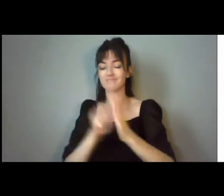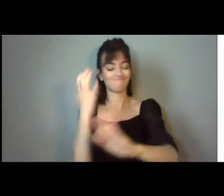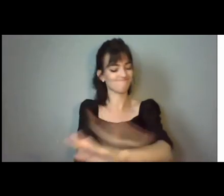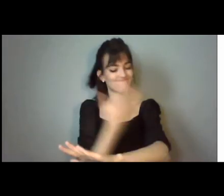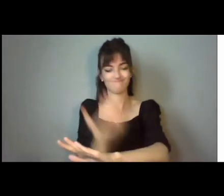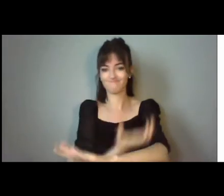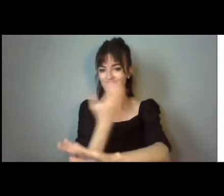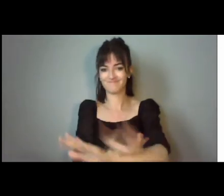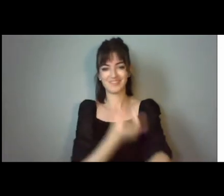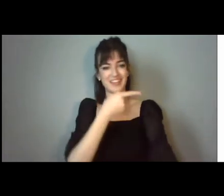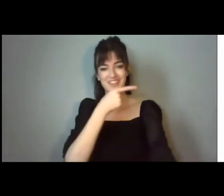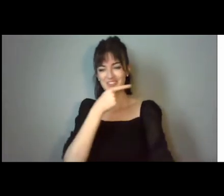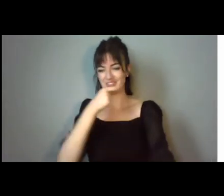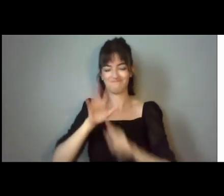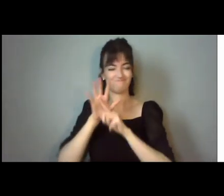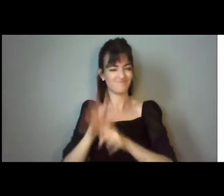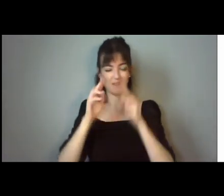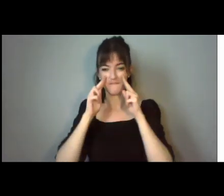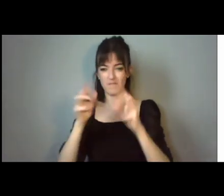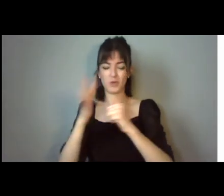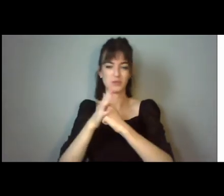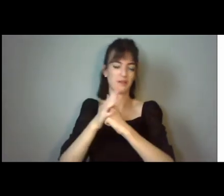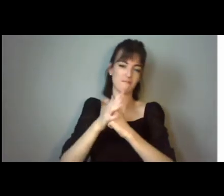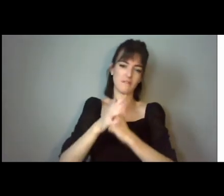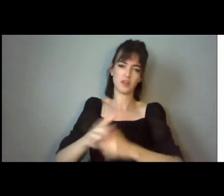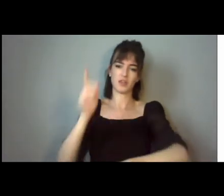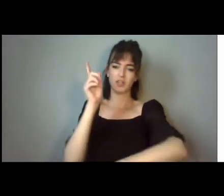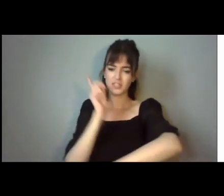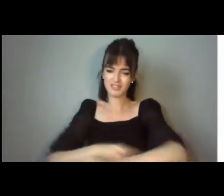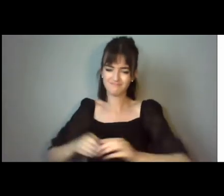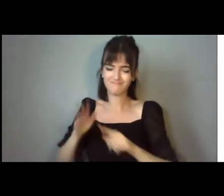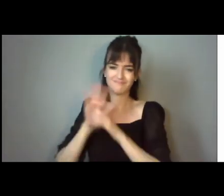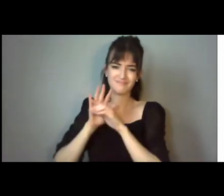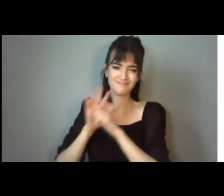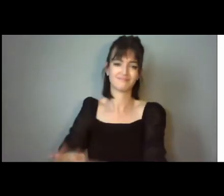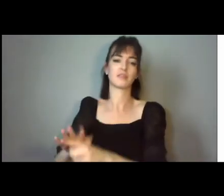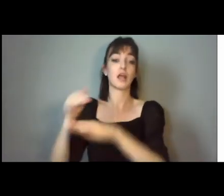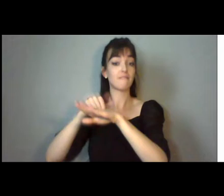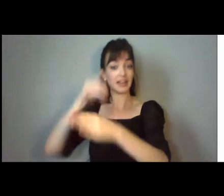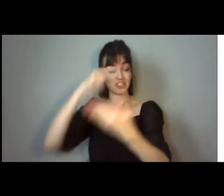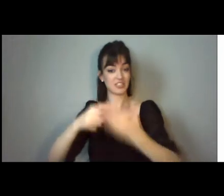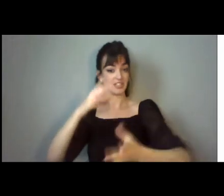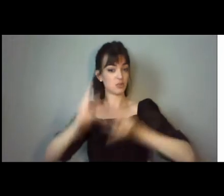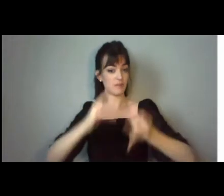degree and quality of impairment, that impacted on decision making ability, noting for example